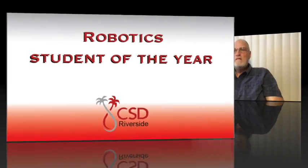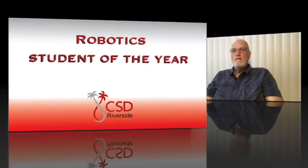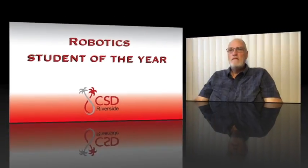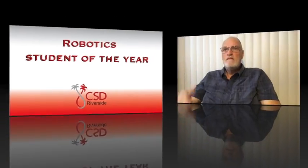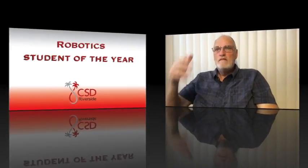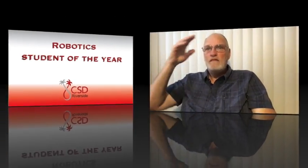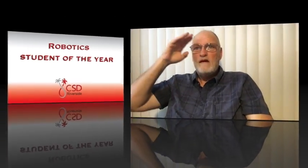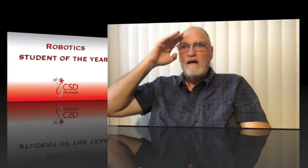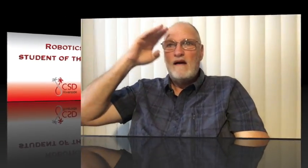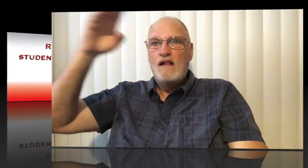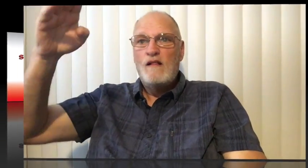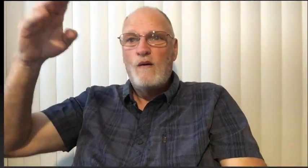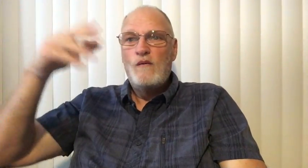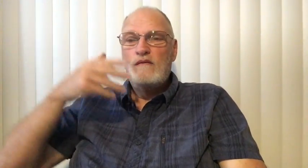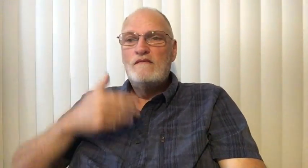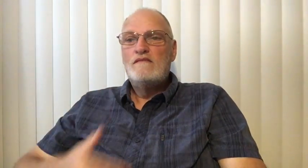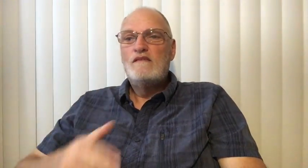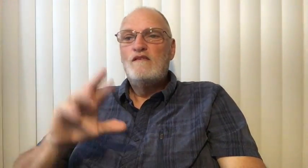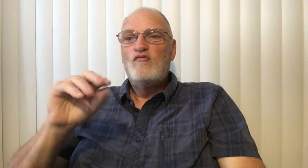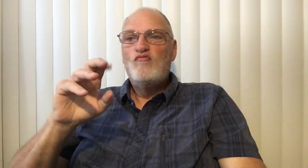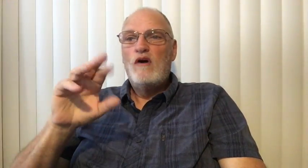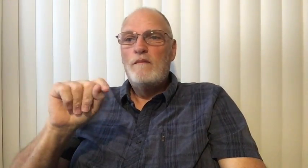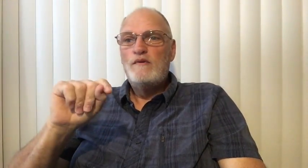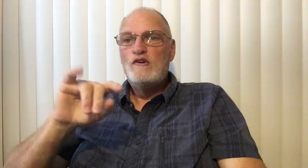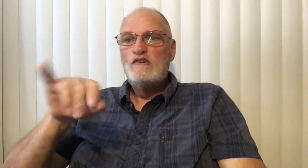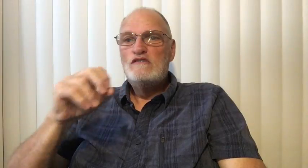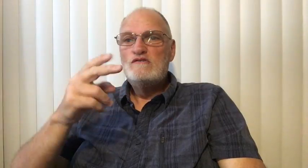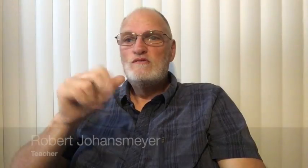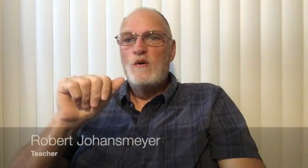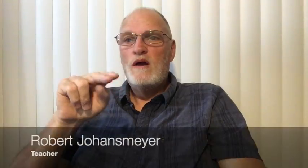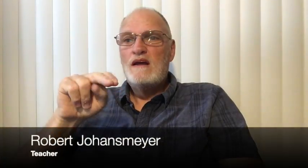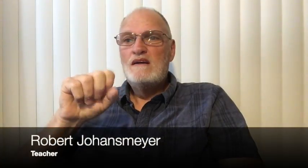Hello. My name is Robert Johannesmeyer.